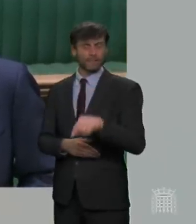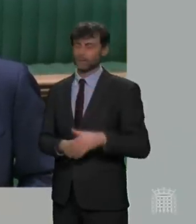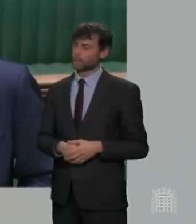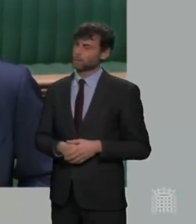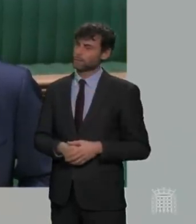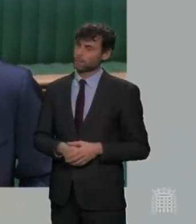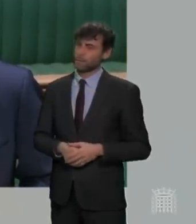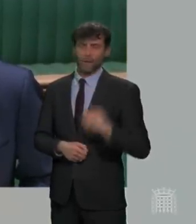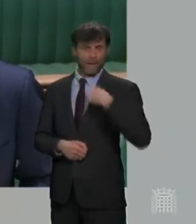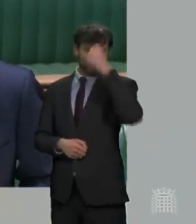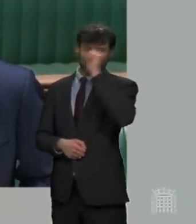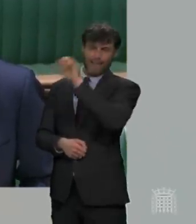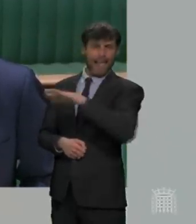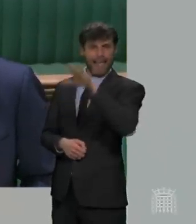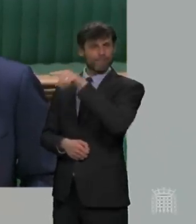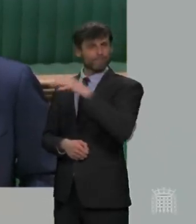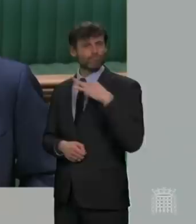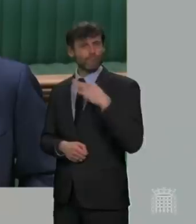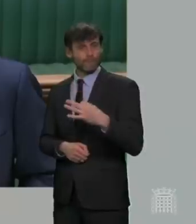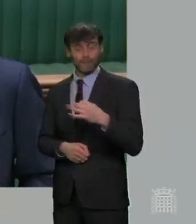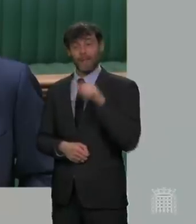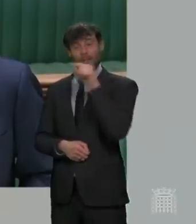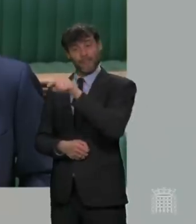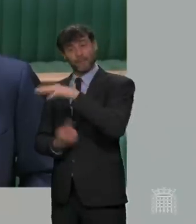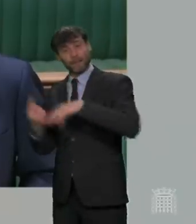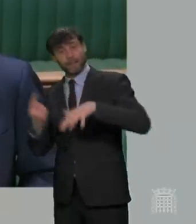which he represents, was the sight of the world’s first railway junction.